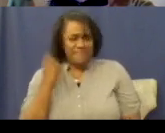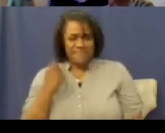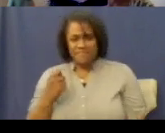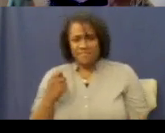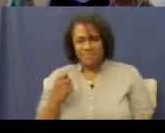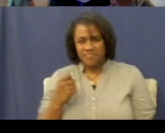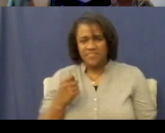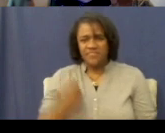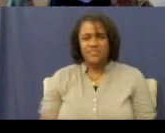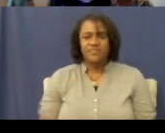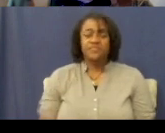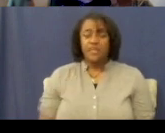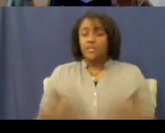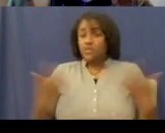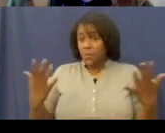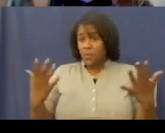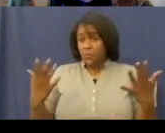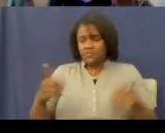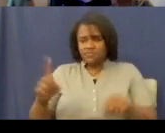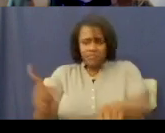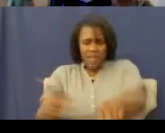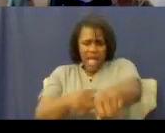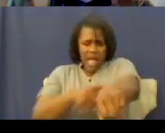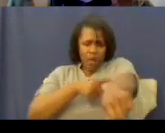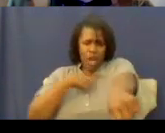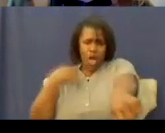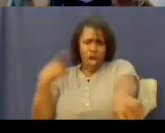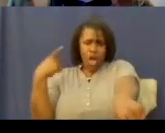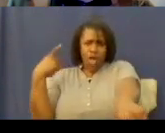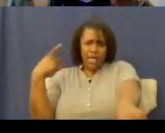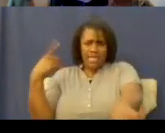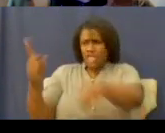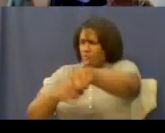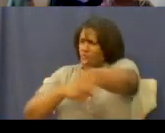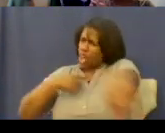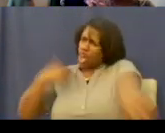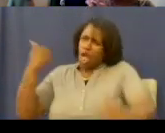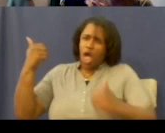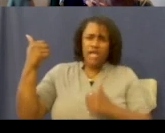So, how long is the longest neuron in the human body?